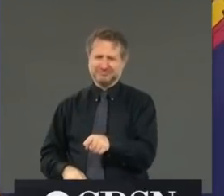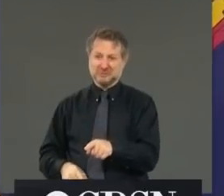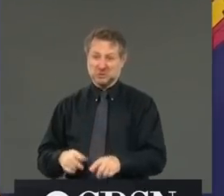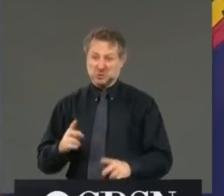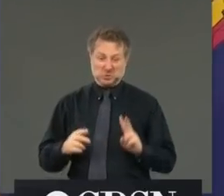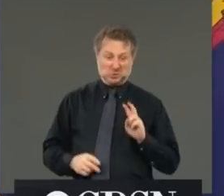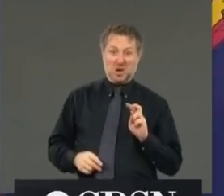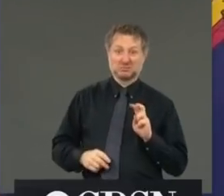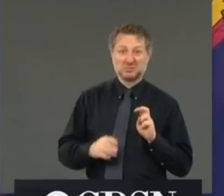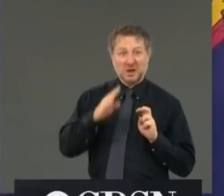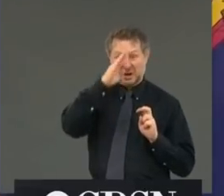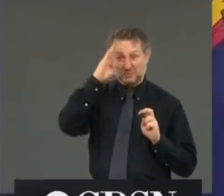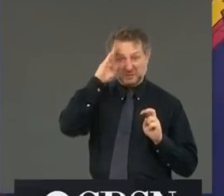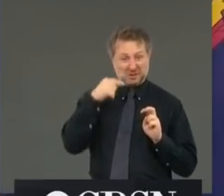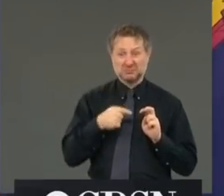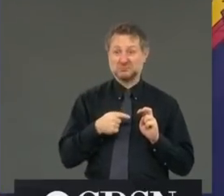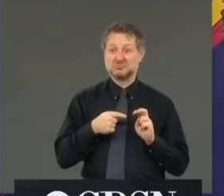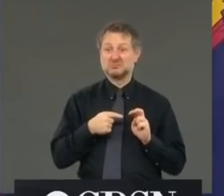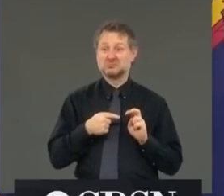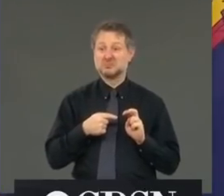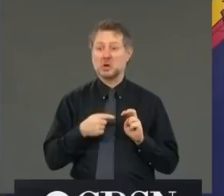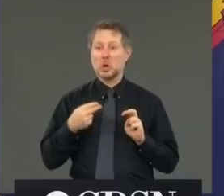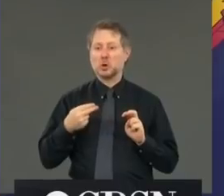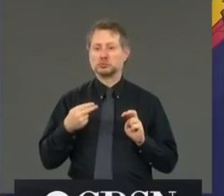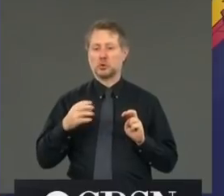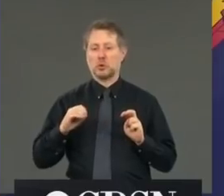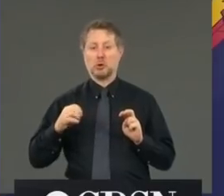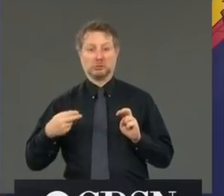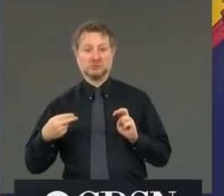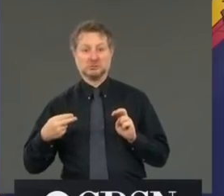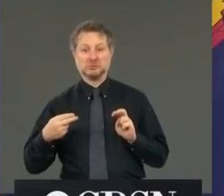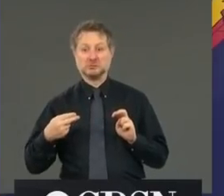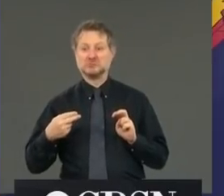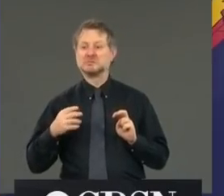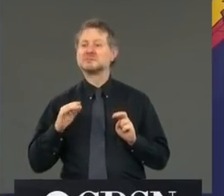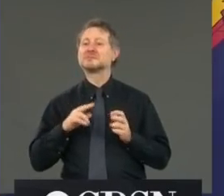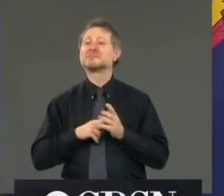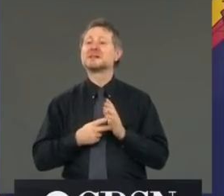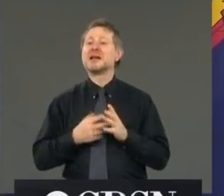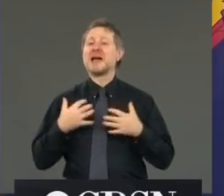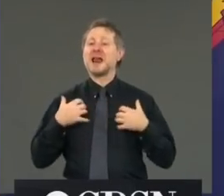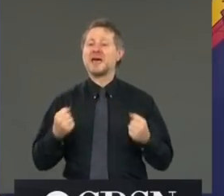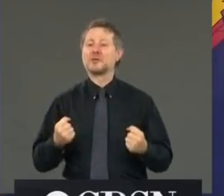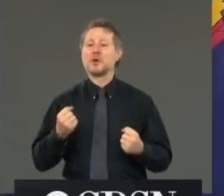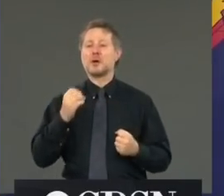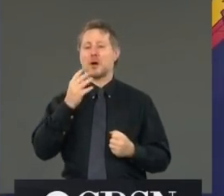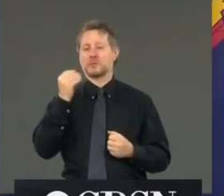WE HAVE ABOUT 180 HOSPITALS IN DOWNSTATE NEW YORK, OKAY?